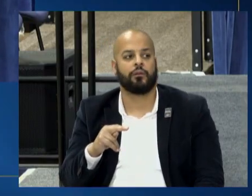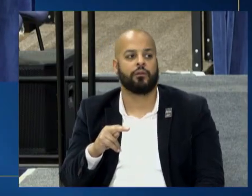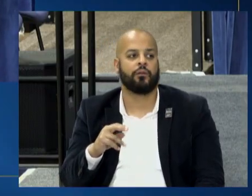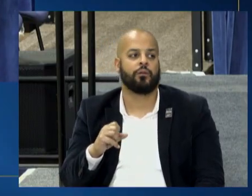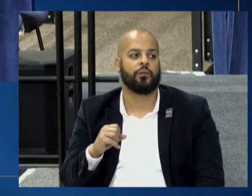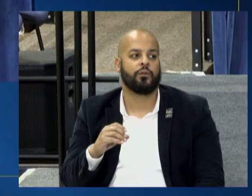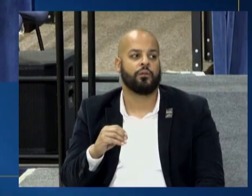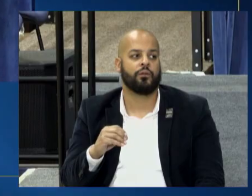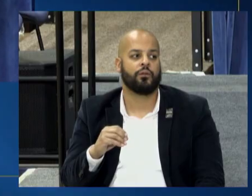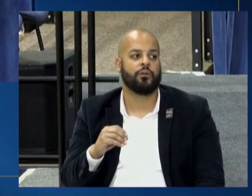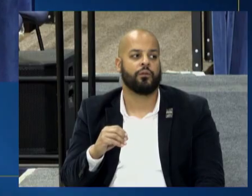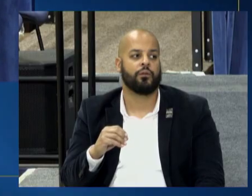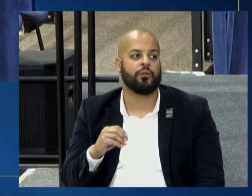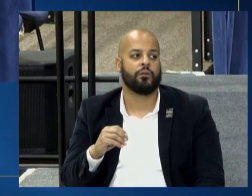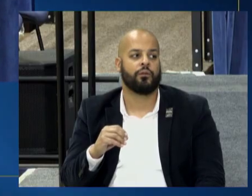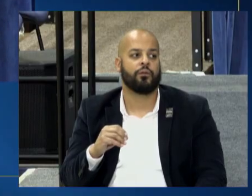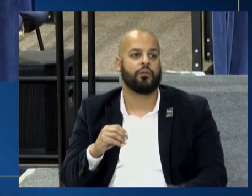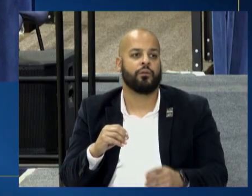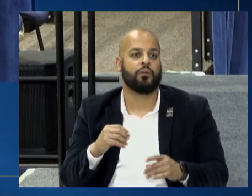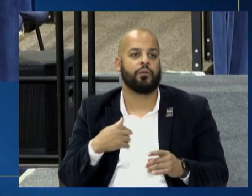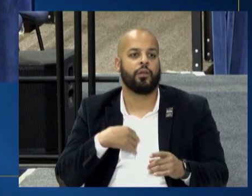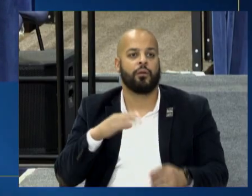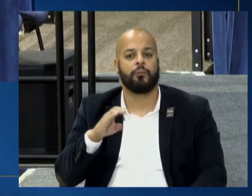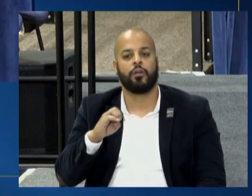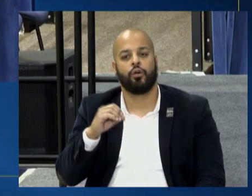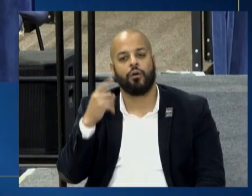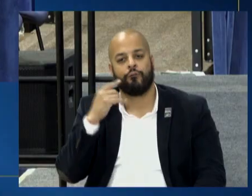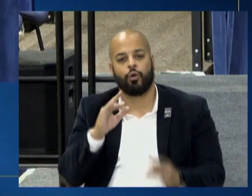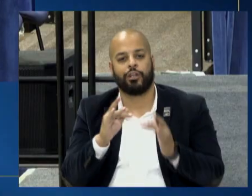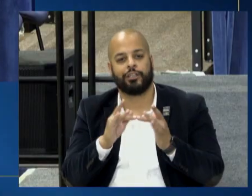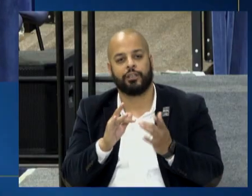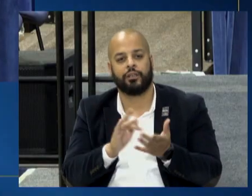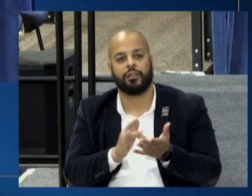my name's Jennifer Goldsack. I'm the CEO of the Digital Medicine Society, or DiMe. And for folks